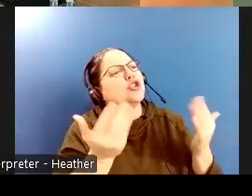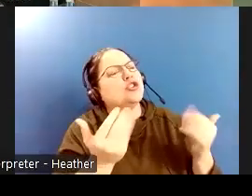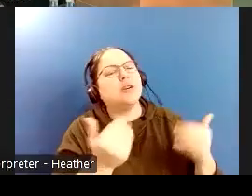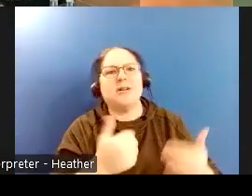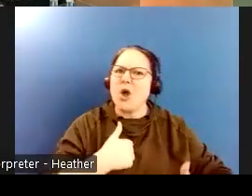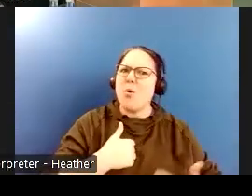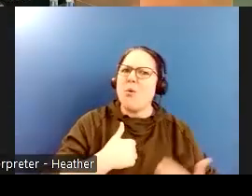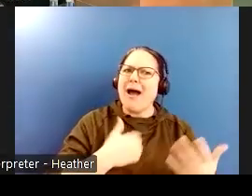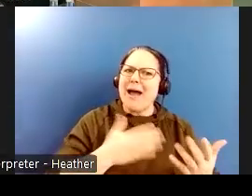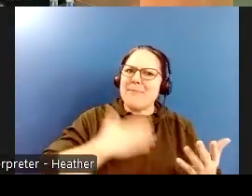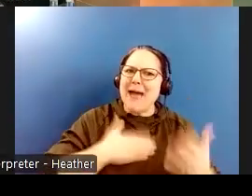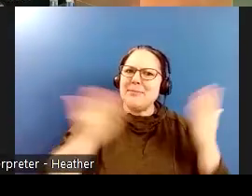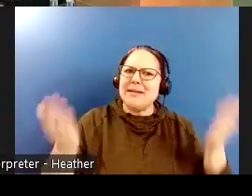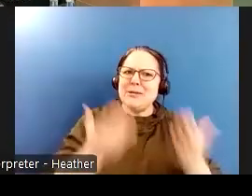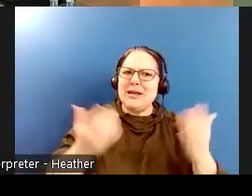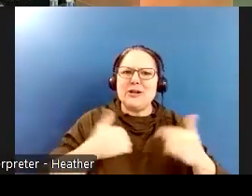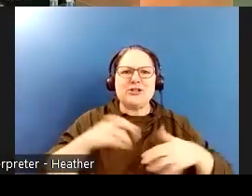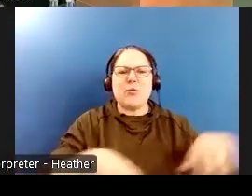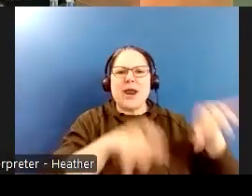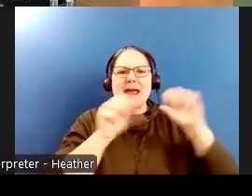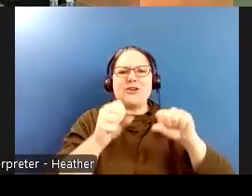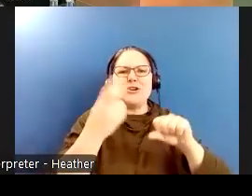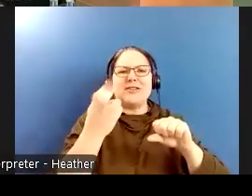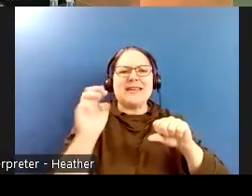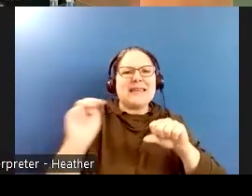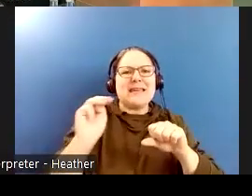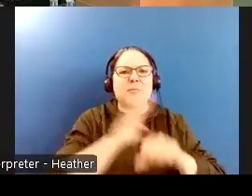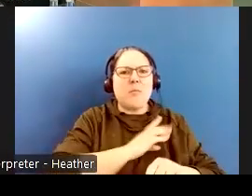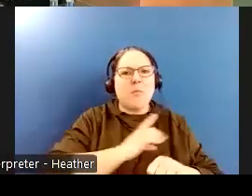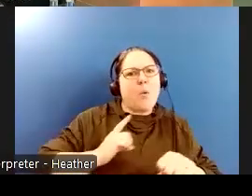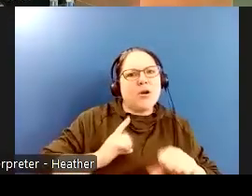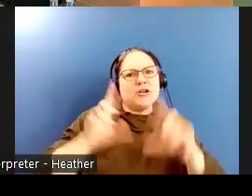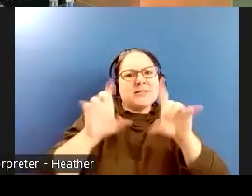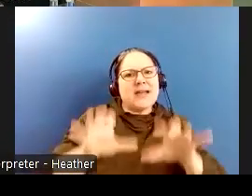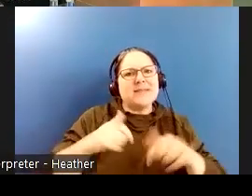because when I took the heem boards I I passed because of him. So anyway um just a montage of